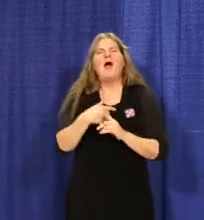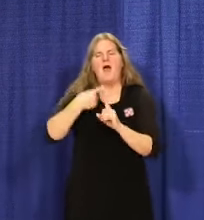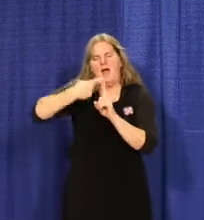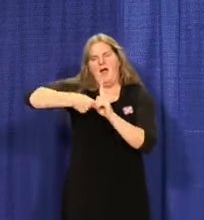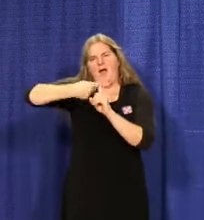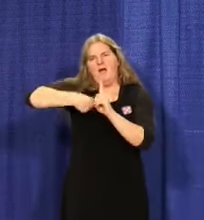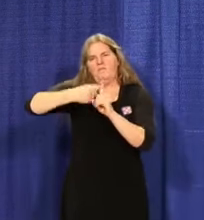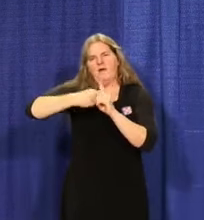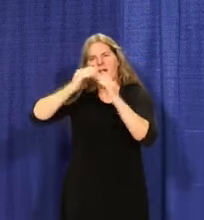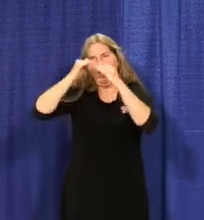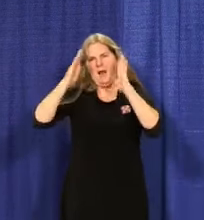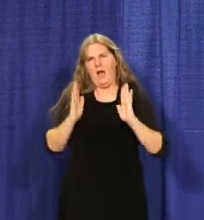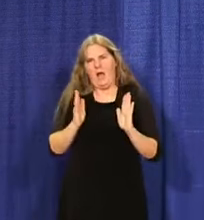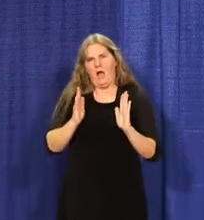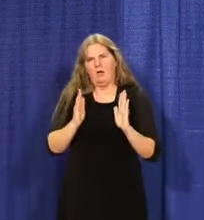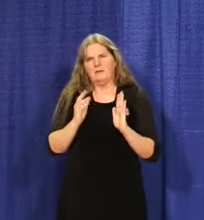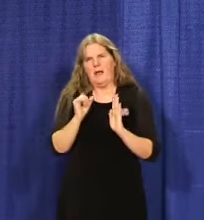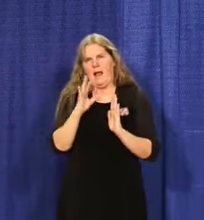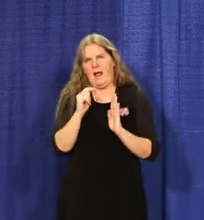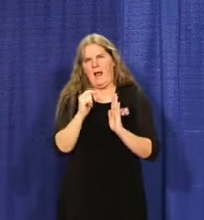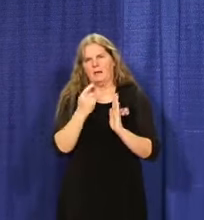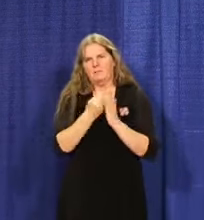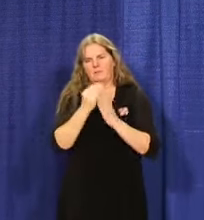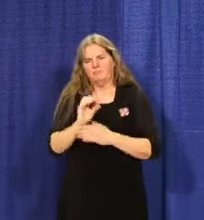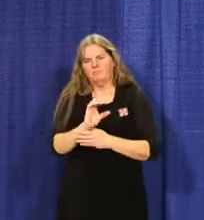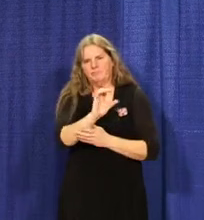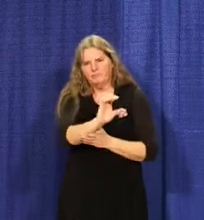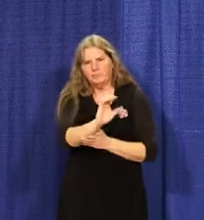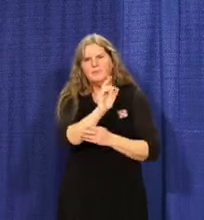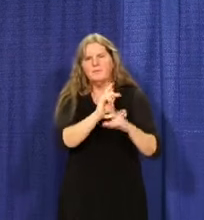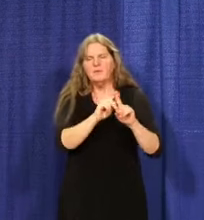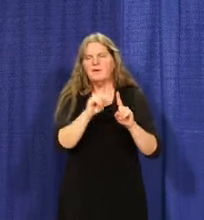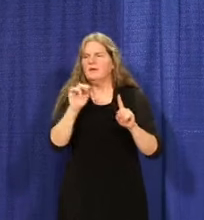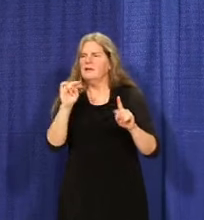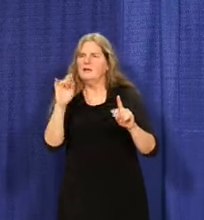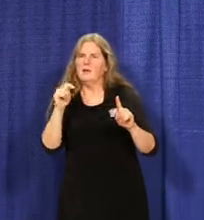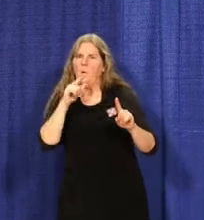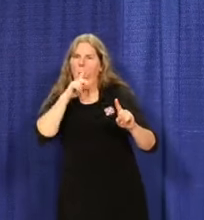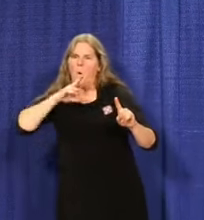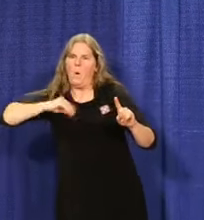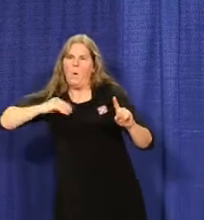financial support to renters and tenants. The state of emergency has made